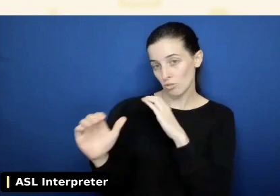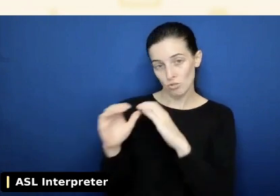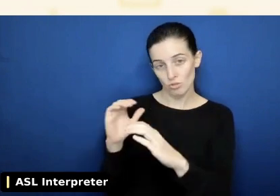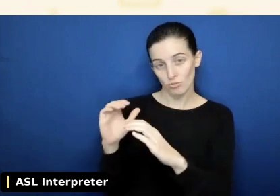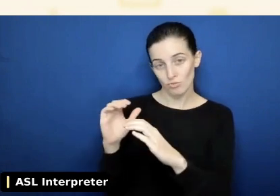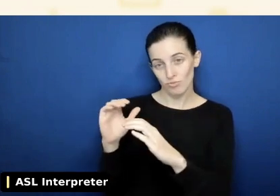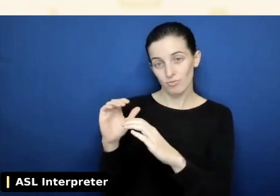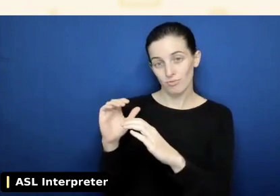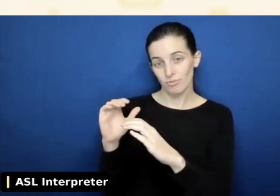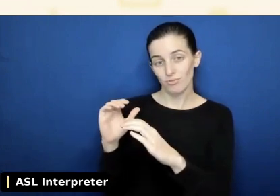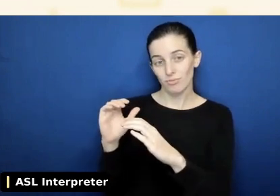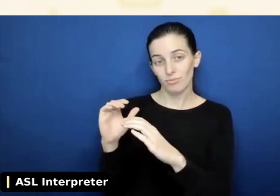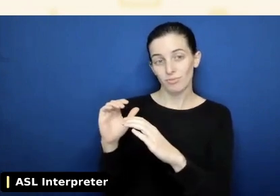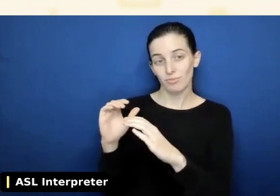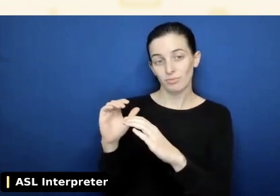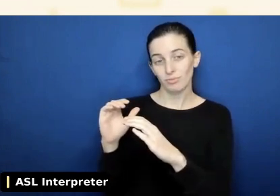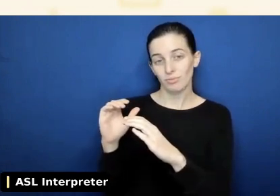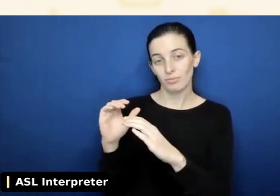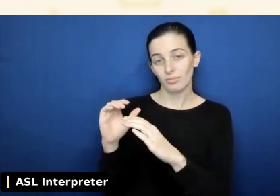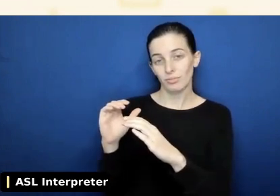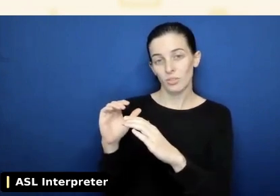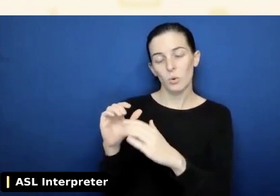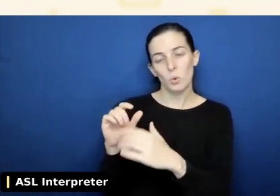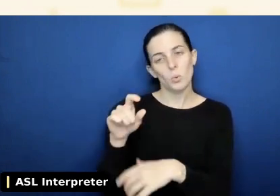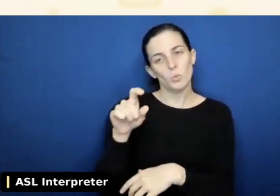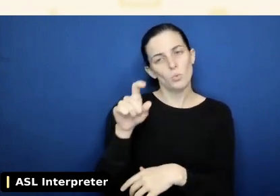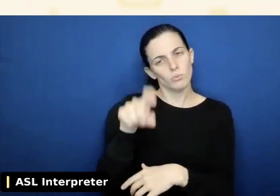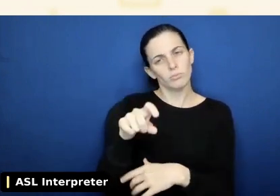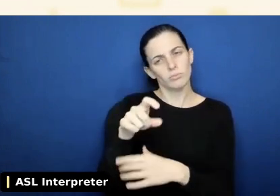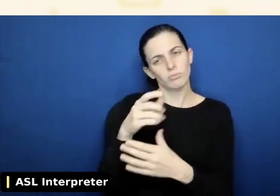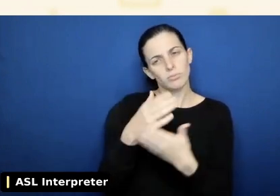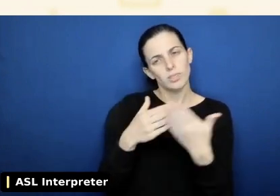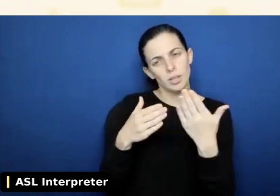And we need to have some kind of survey feedback